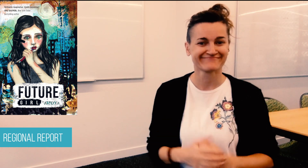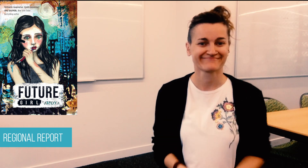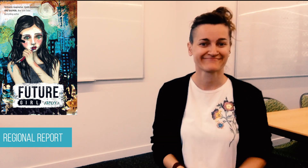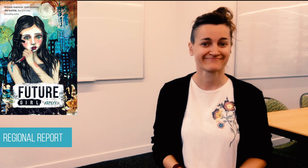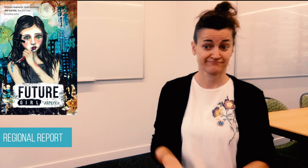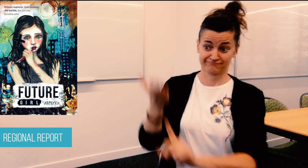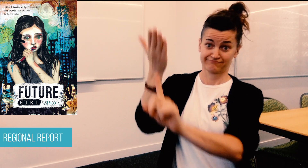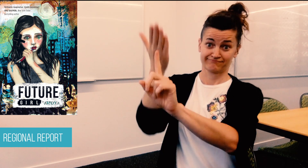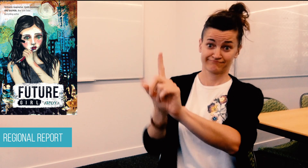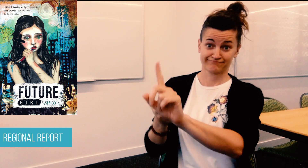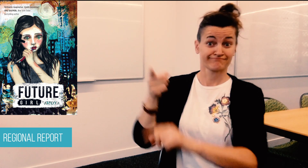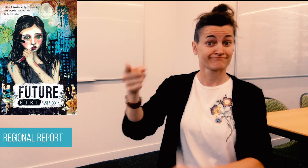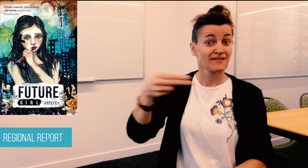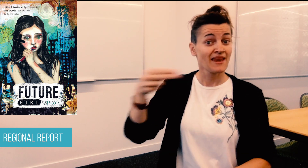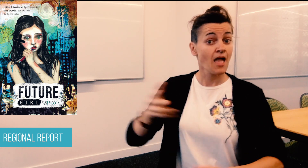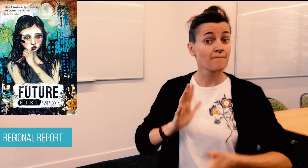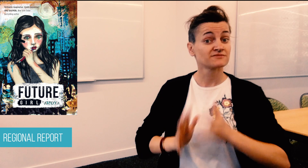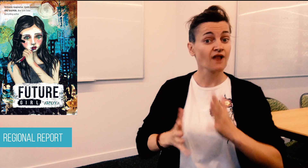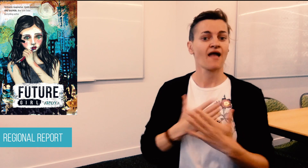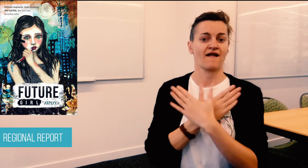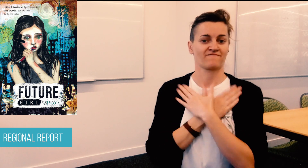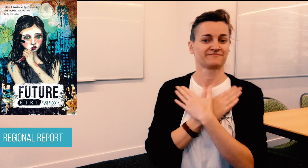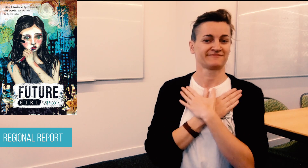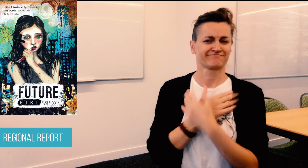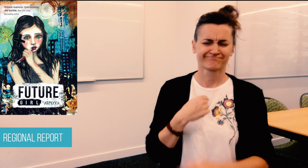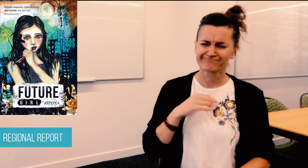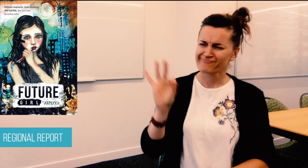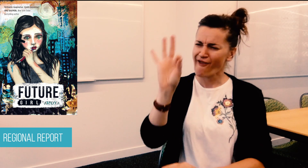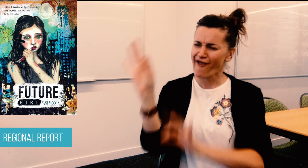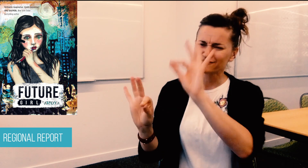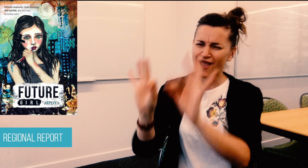to adult age. The author and artist’s sign name is Asphixia,